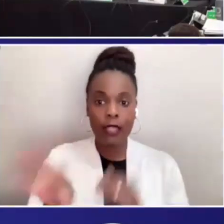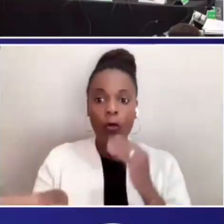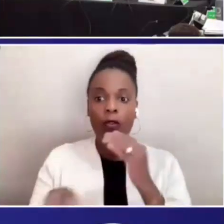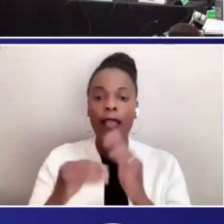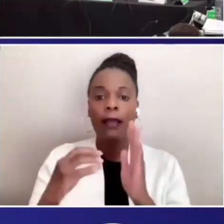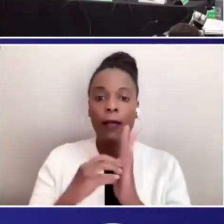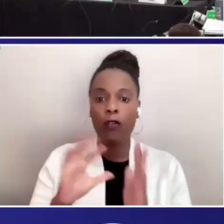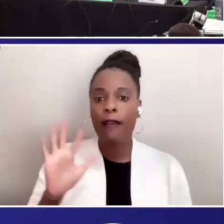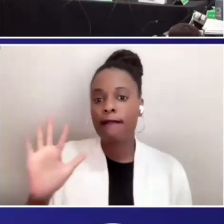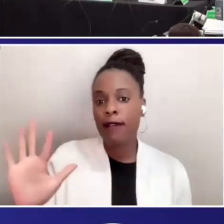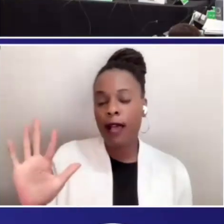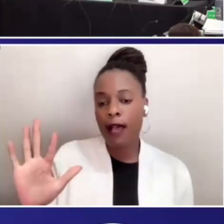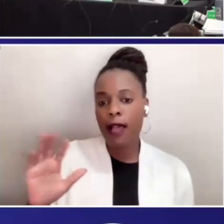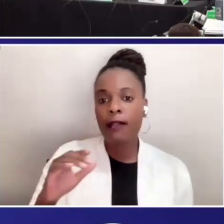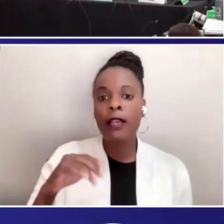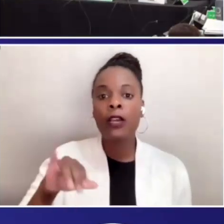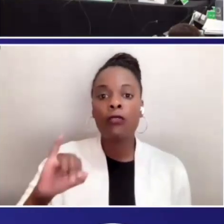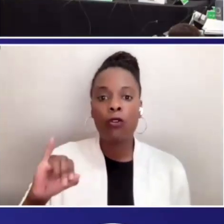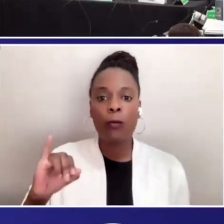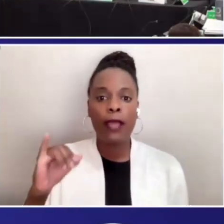Romanette one, Romanette two,